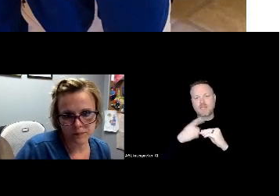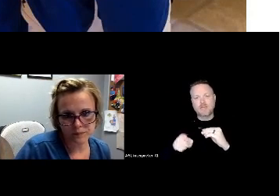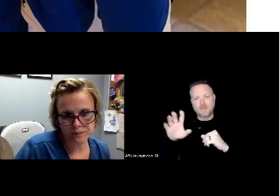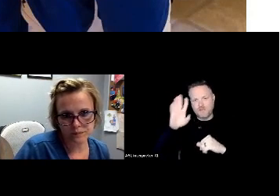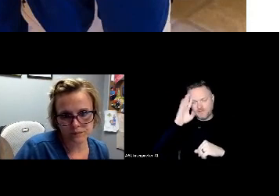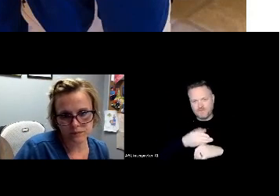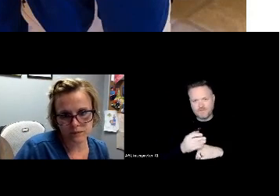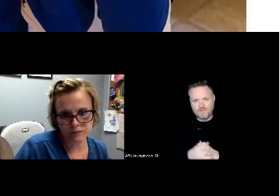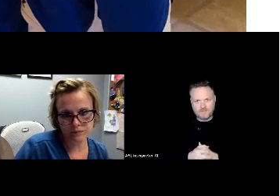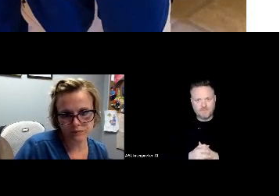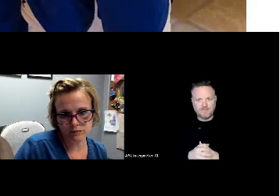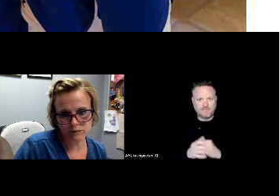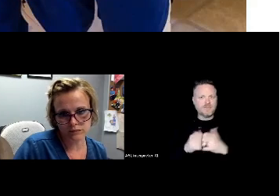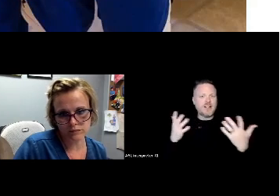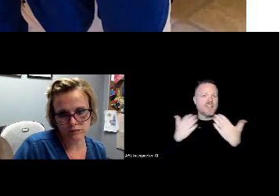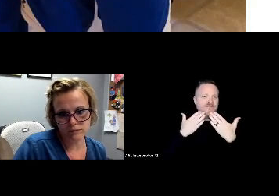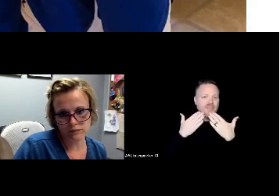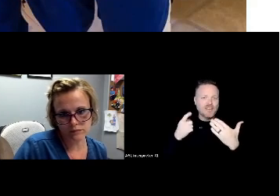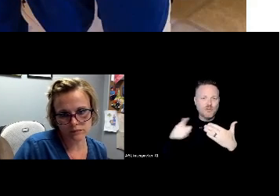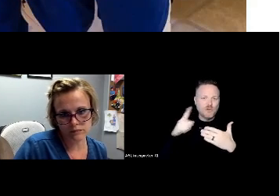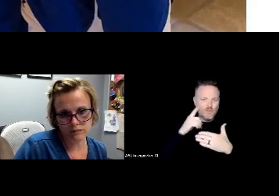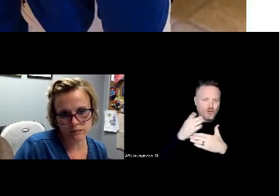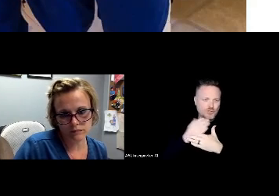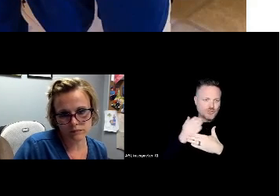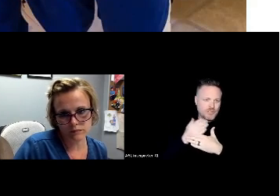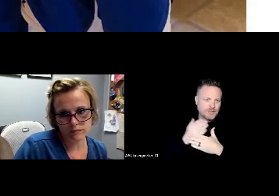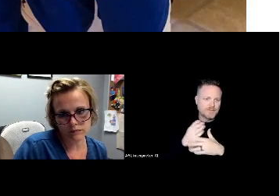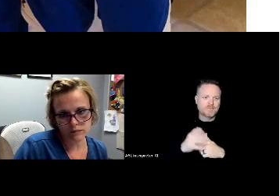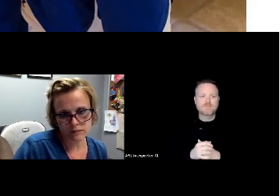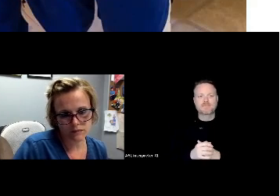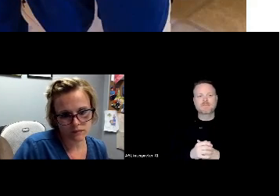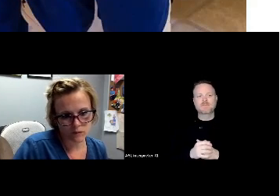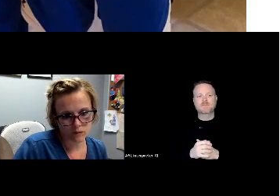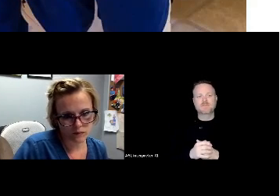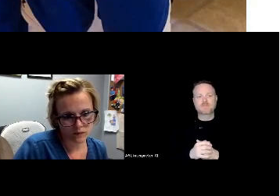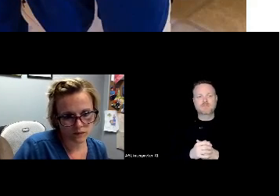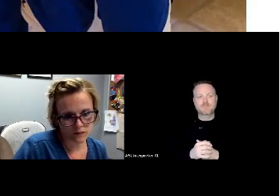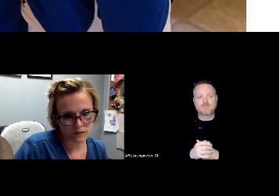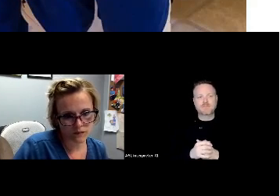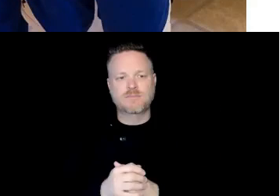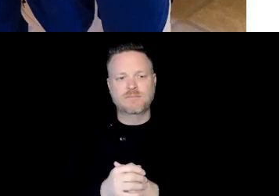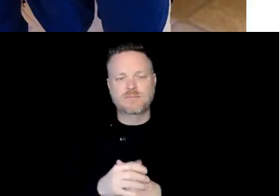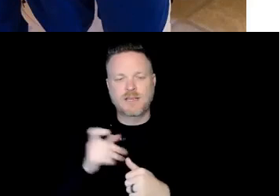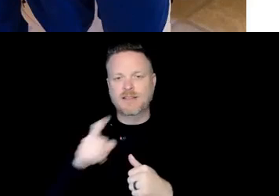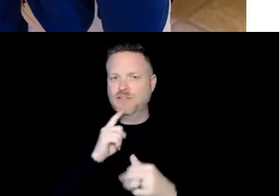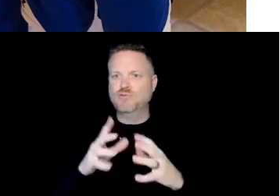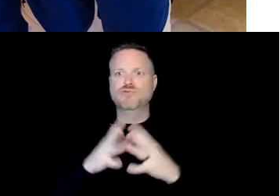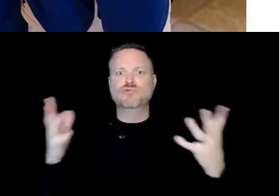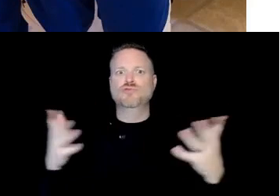I want to thank you for sharing here. There is just so much appreciation coming into the chat